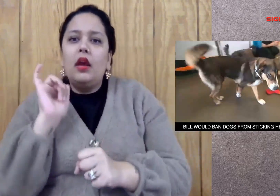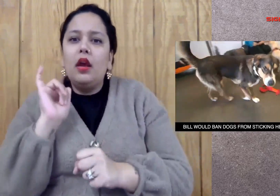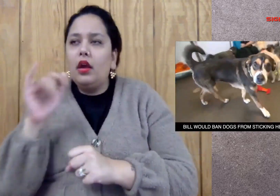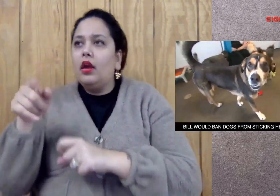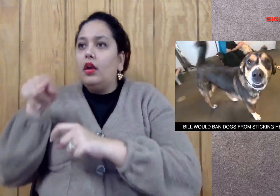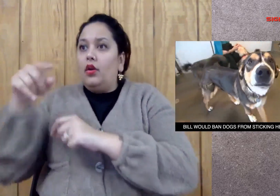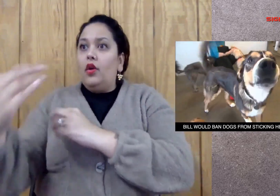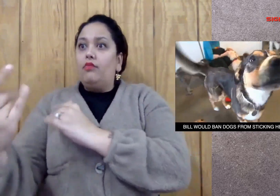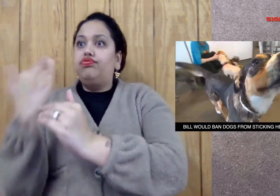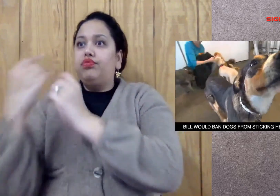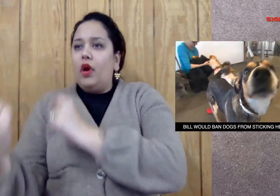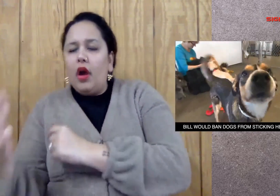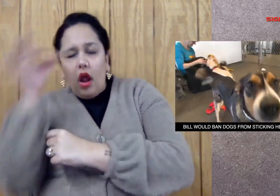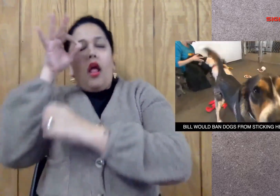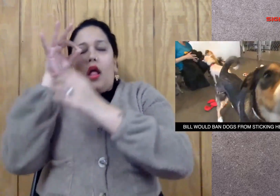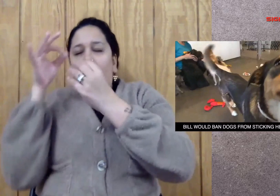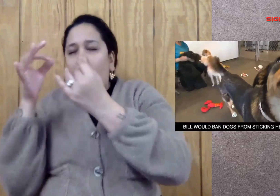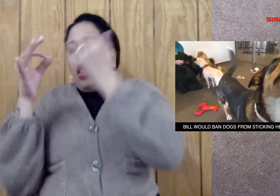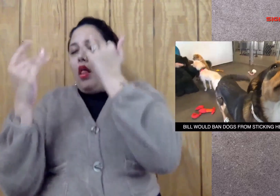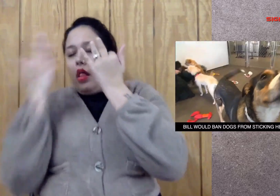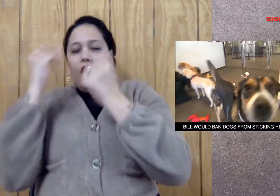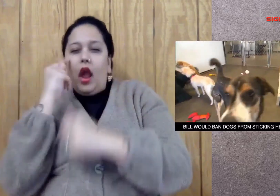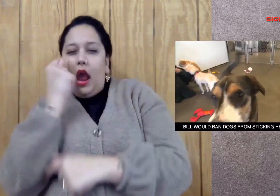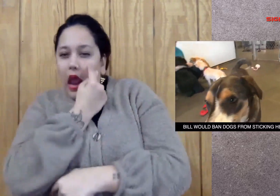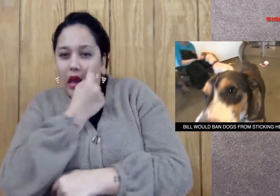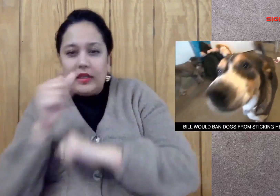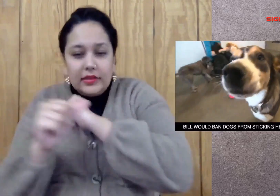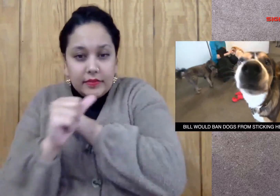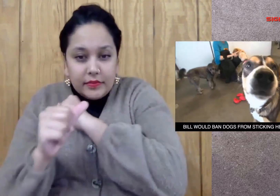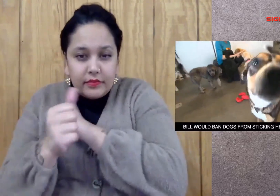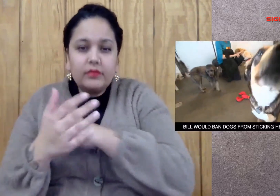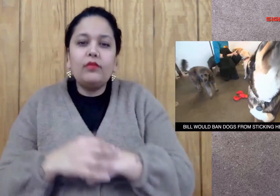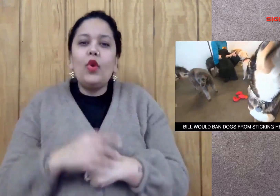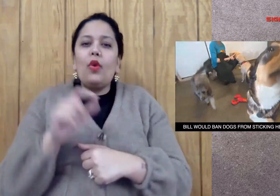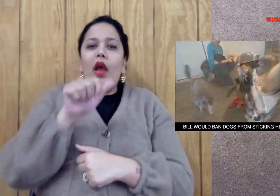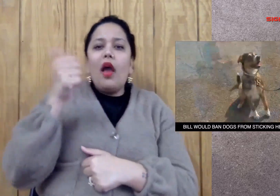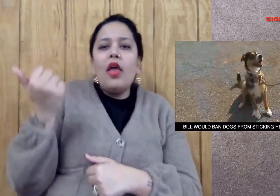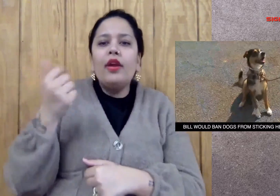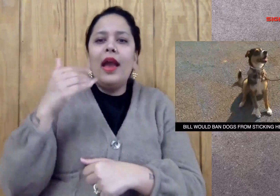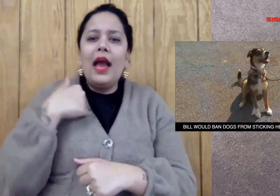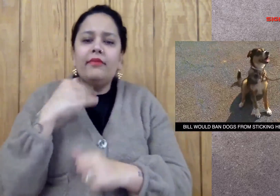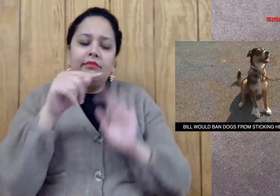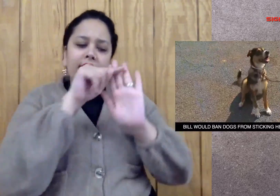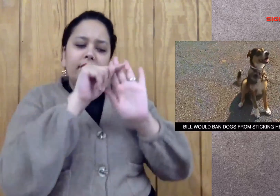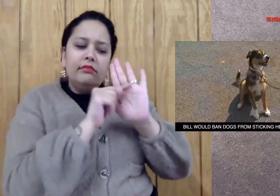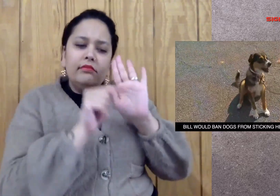a dog to stick its head out. They could eventually jump out and it also allows for